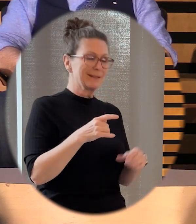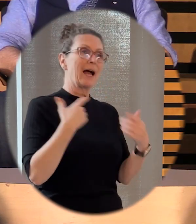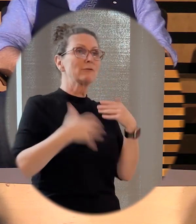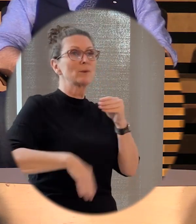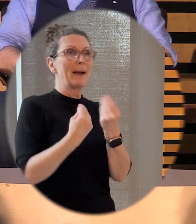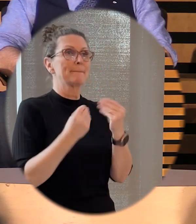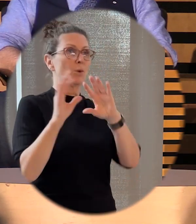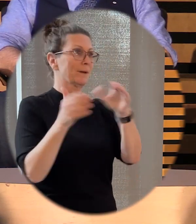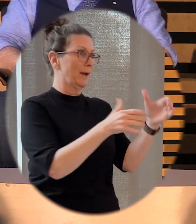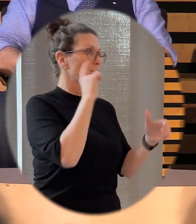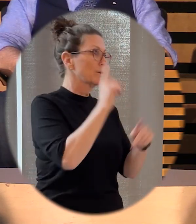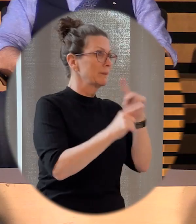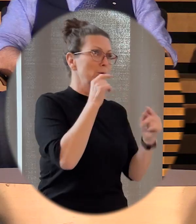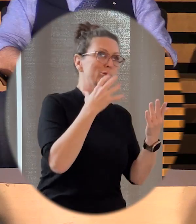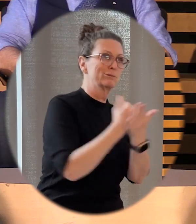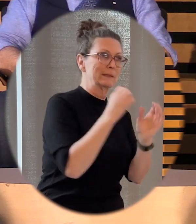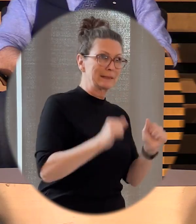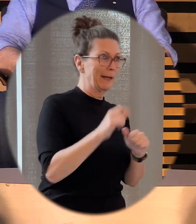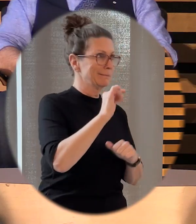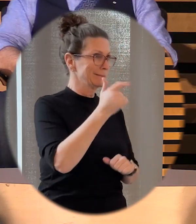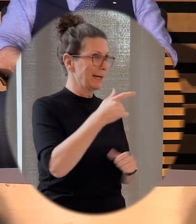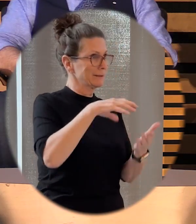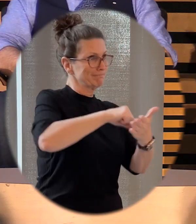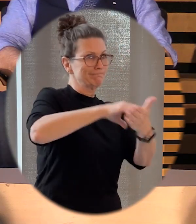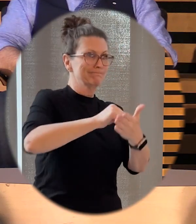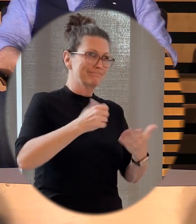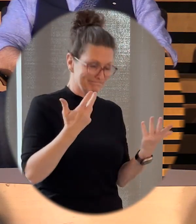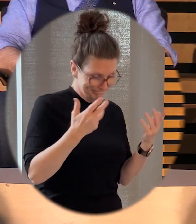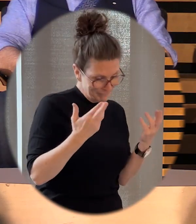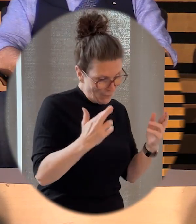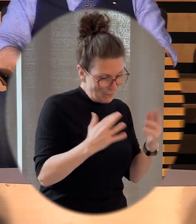and non-Indigenous peoples with disability which represent over 27% of our population.